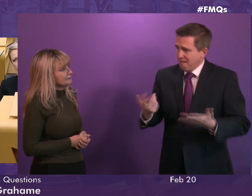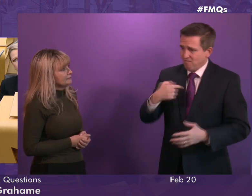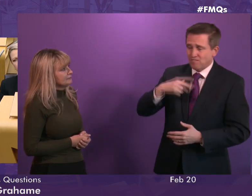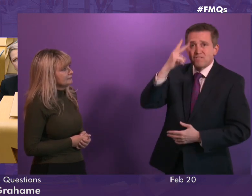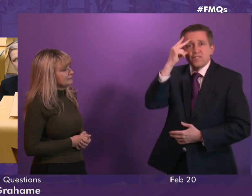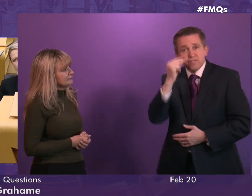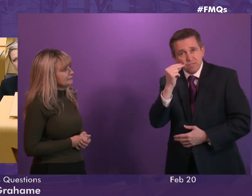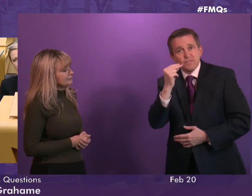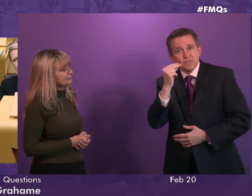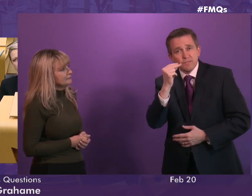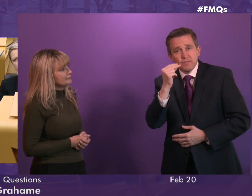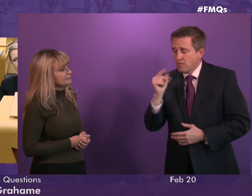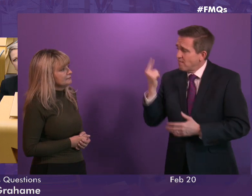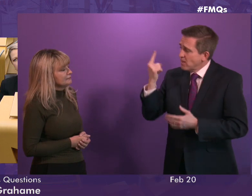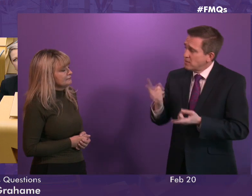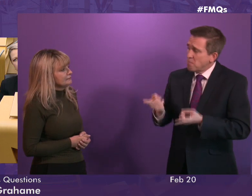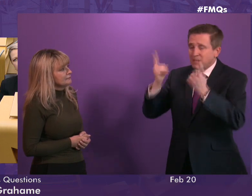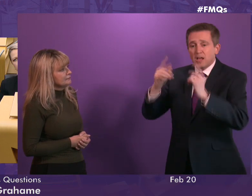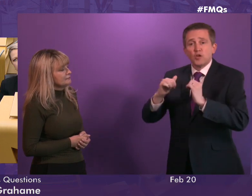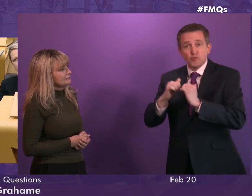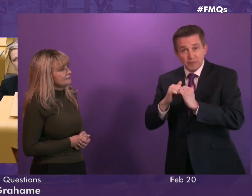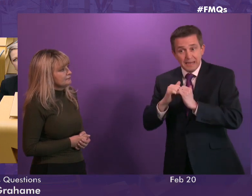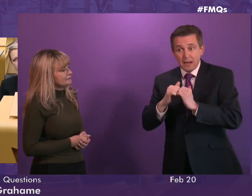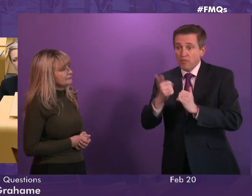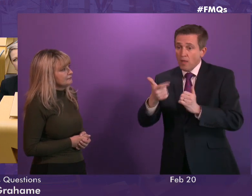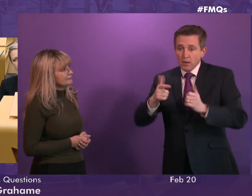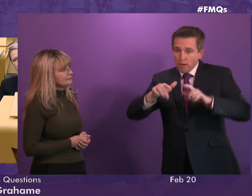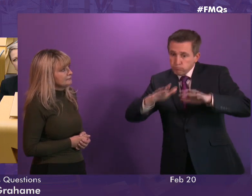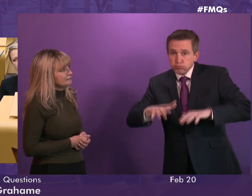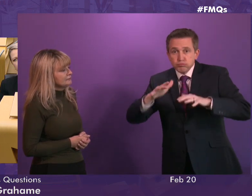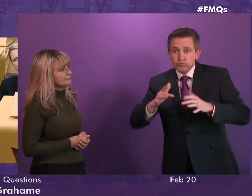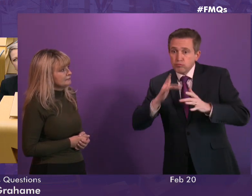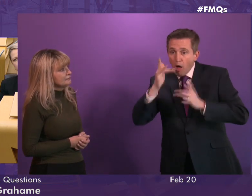impairments. Does the First Minister agree that, although online systems have their place,